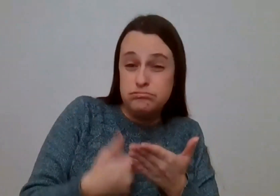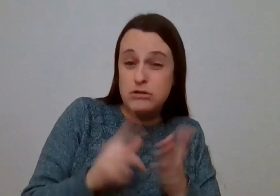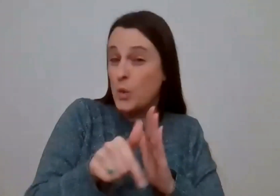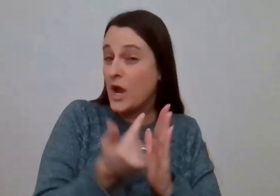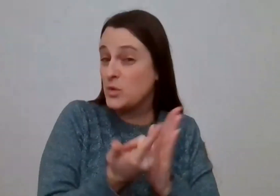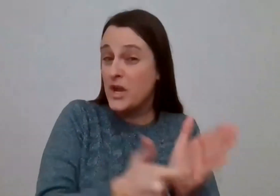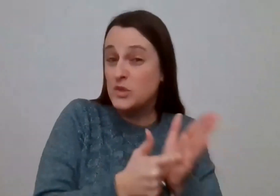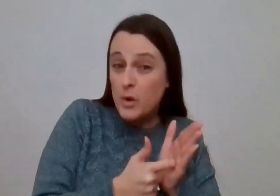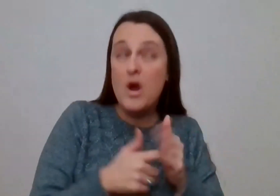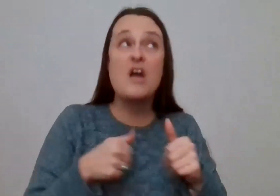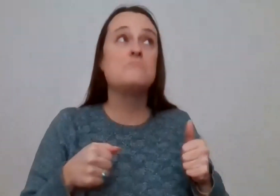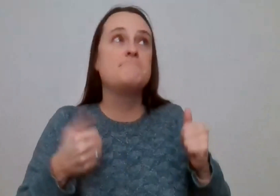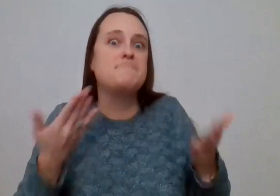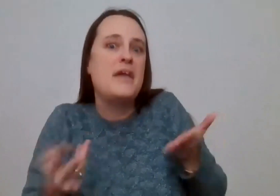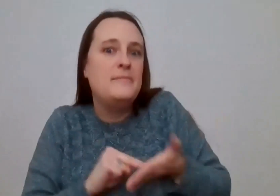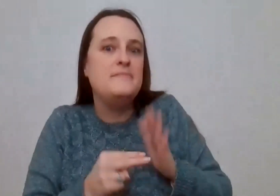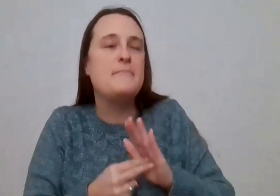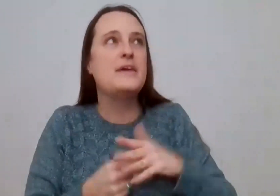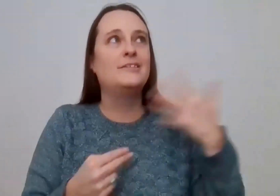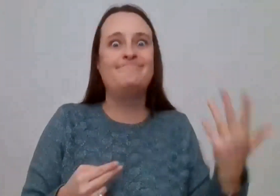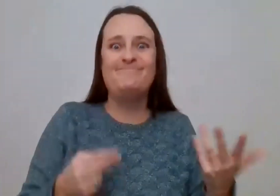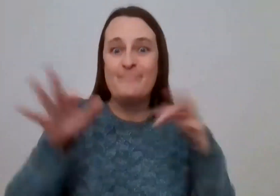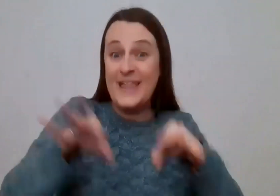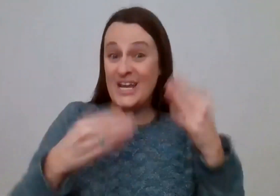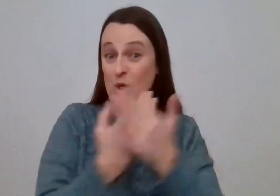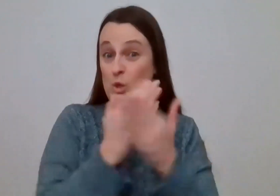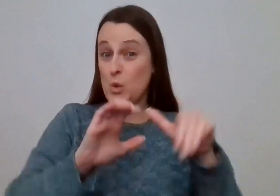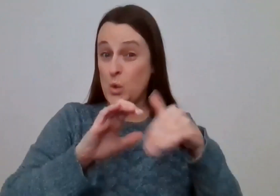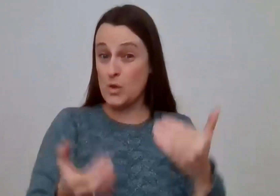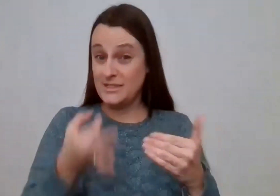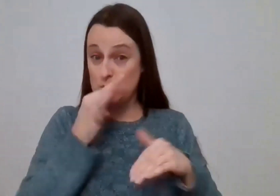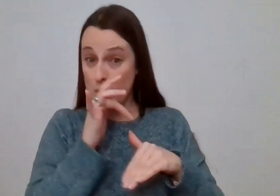could have been a discussion on new courses that are available or current courses that the school